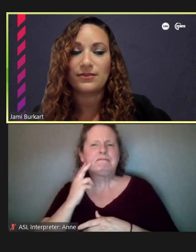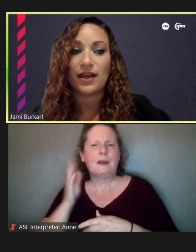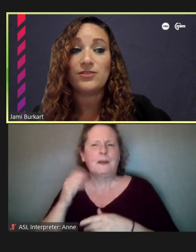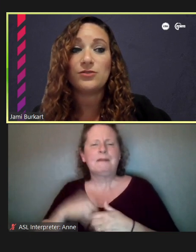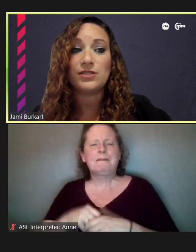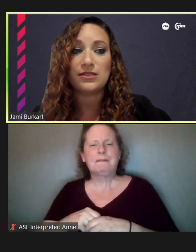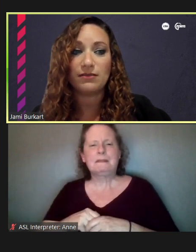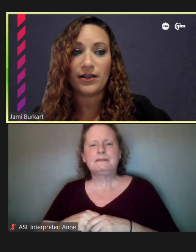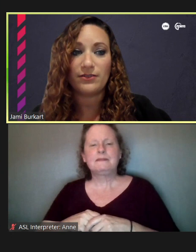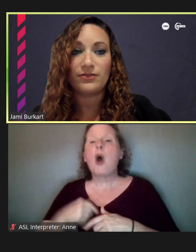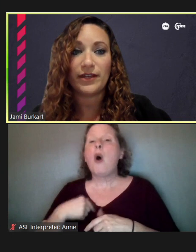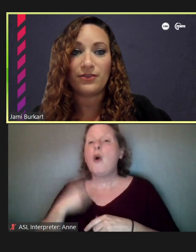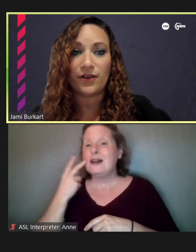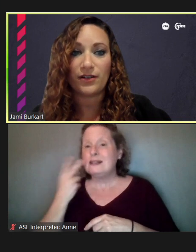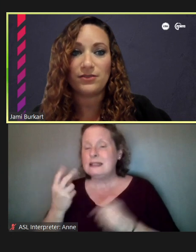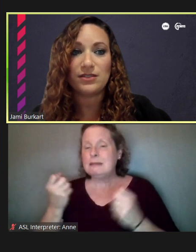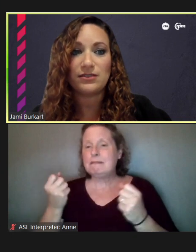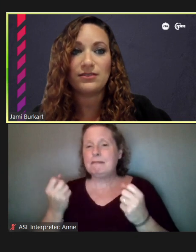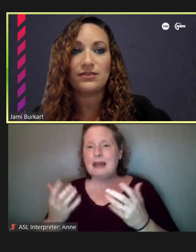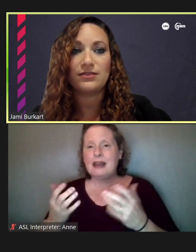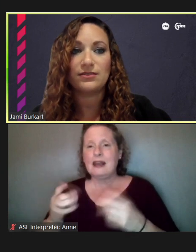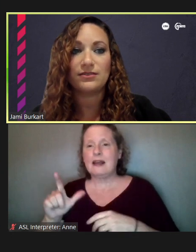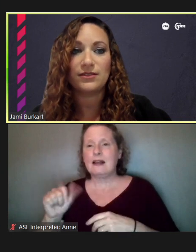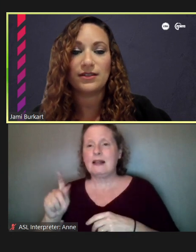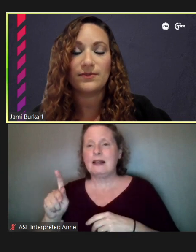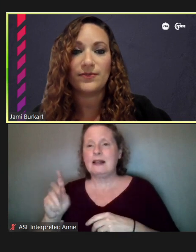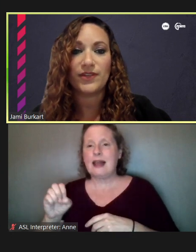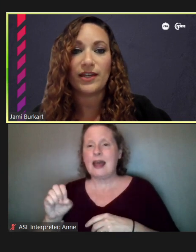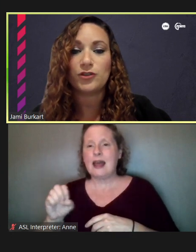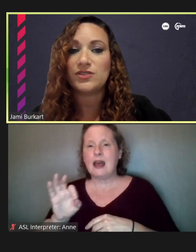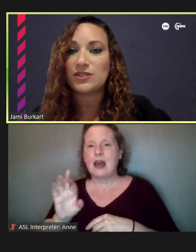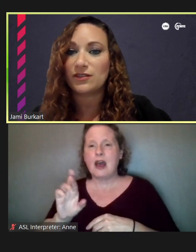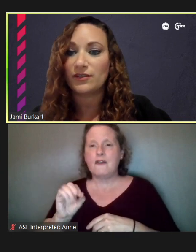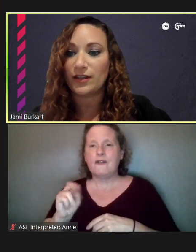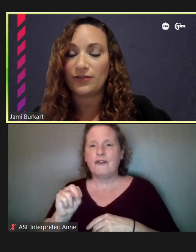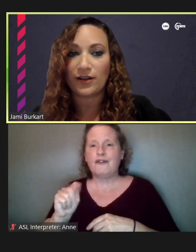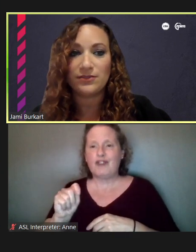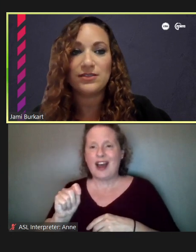I do see a lot of lake front -- the entrance to the lake front.